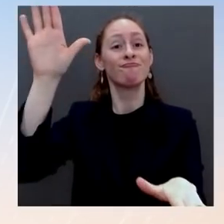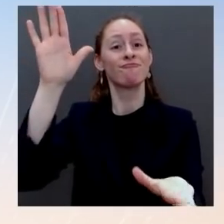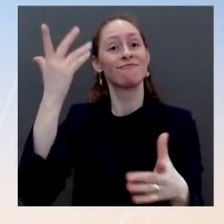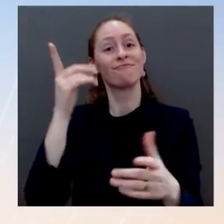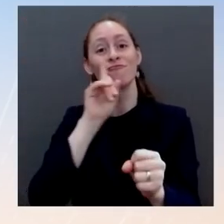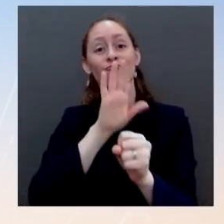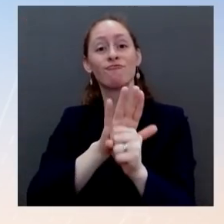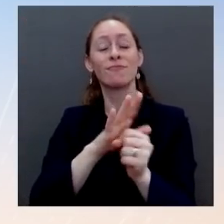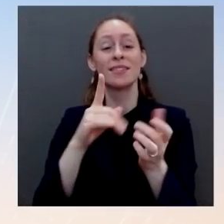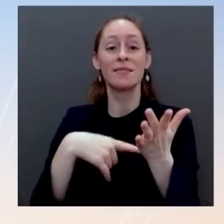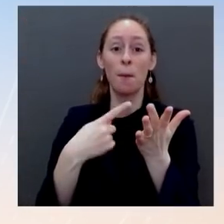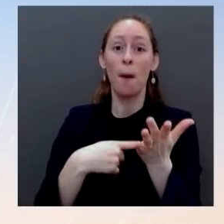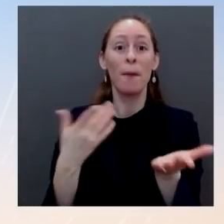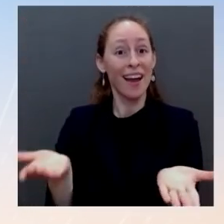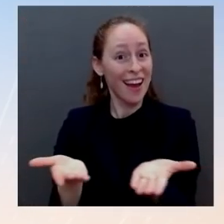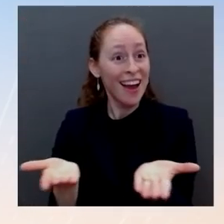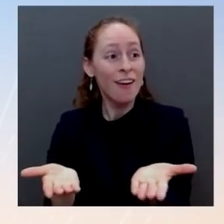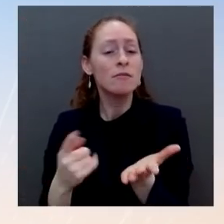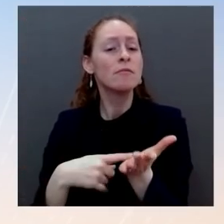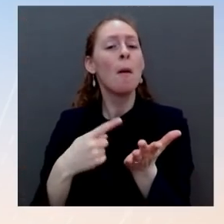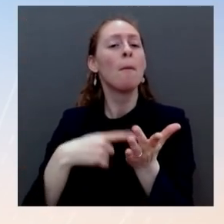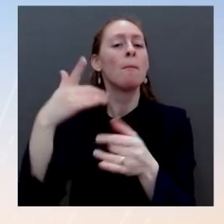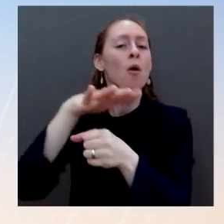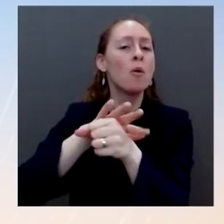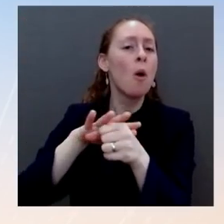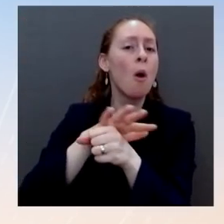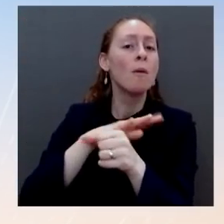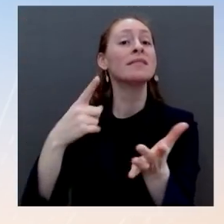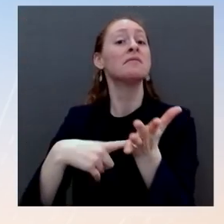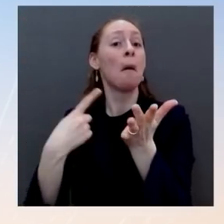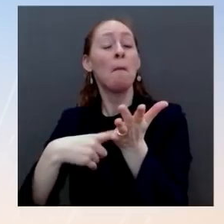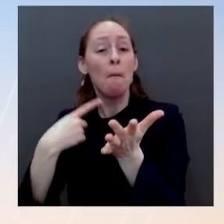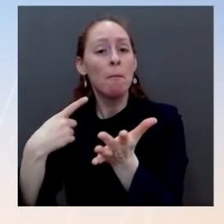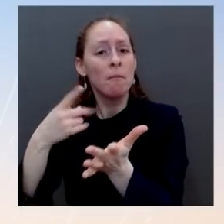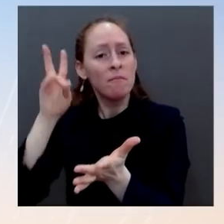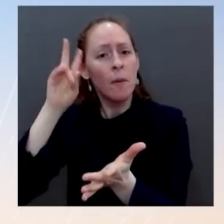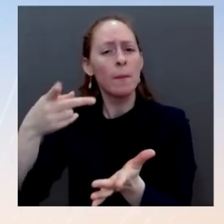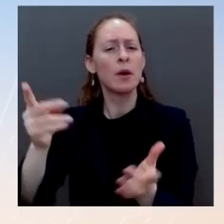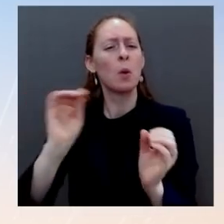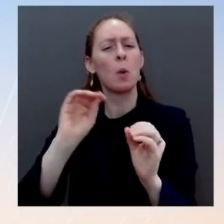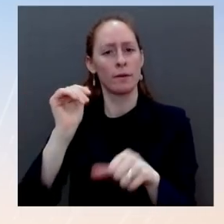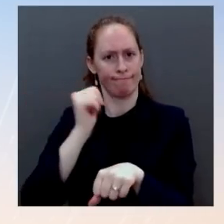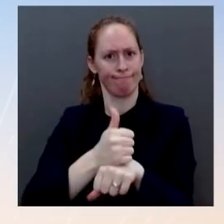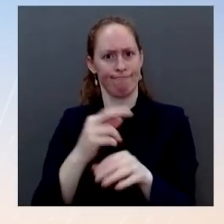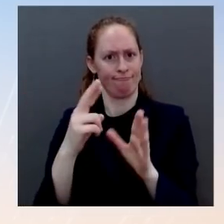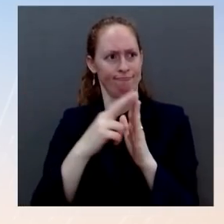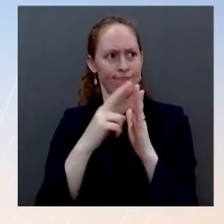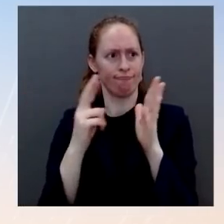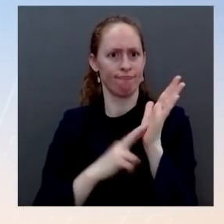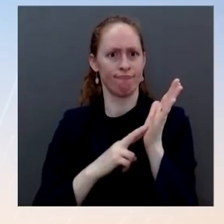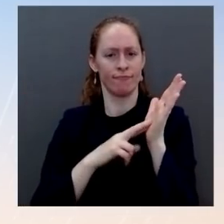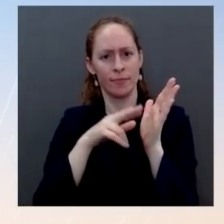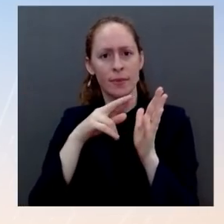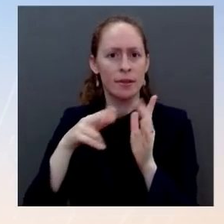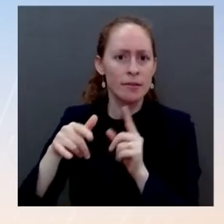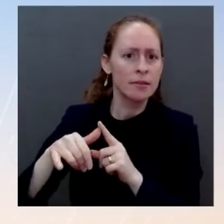and everyone does it a little bit differently. We've, of course -- yes, as we're -- as we're looking and continuing to battle COVID --